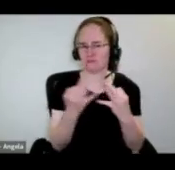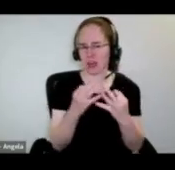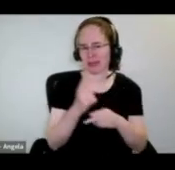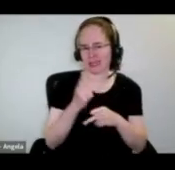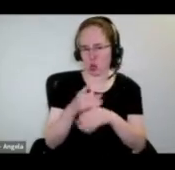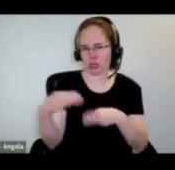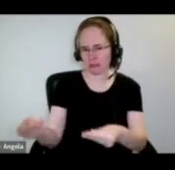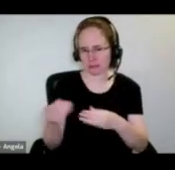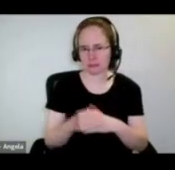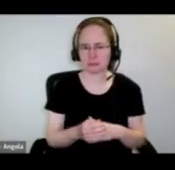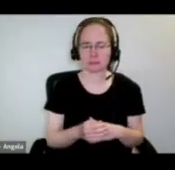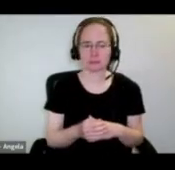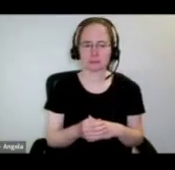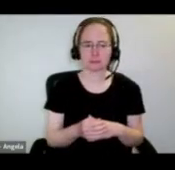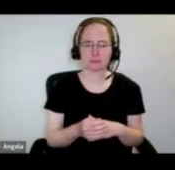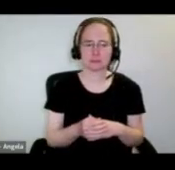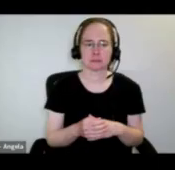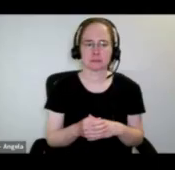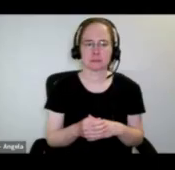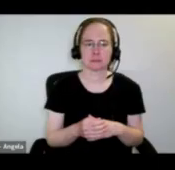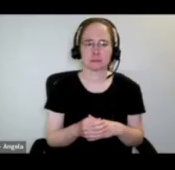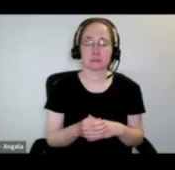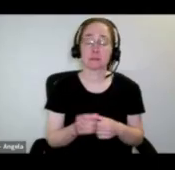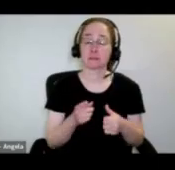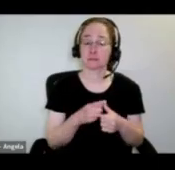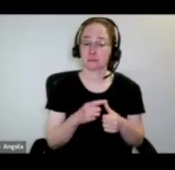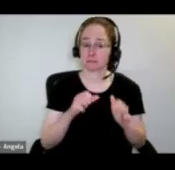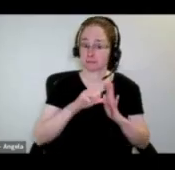Valerie Bradley: So let me introduce you to a few issues related to family caregiving.